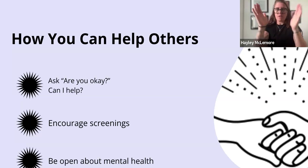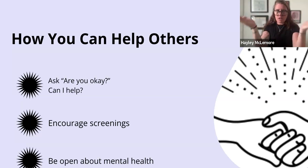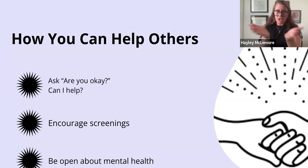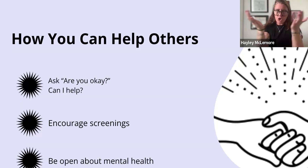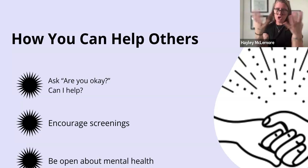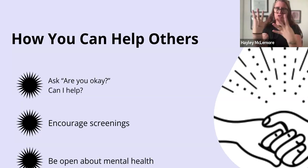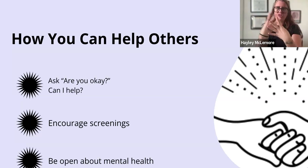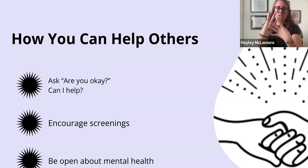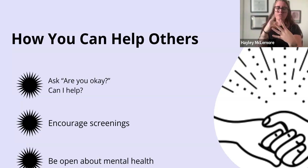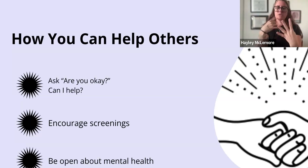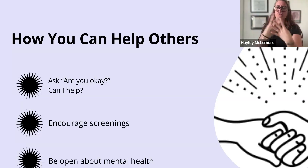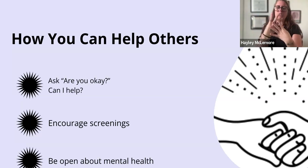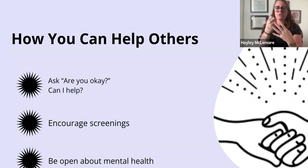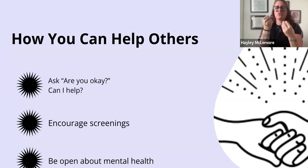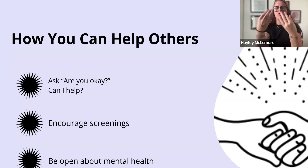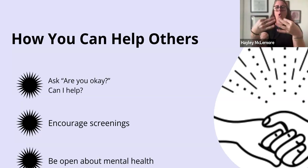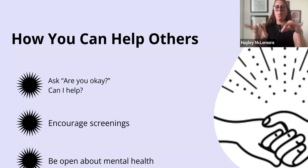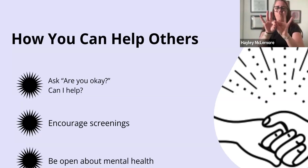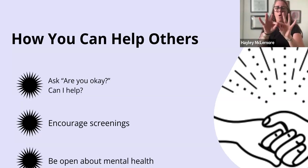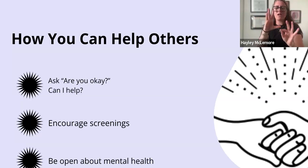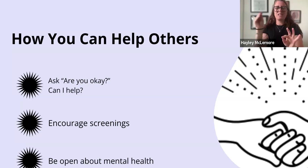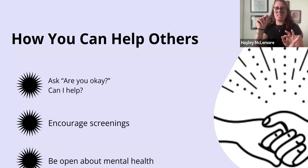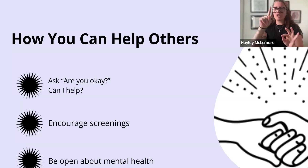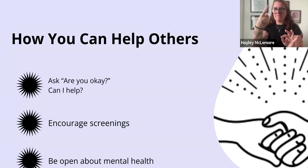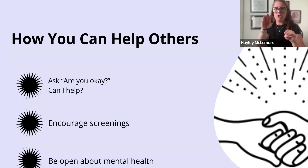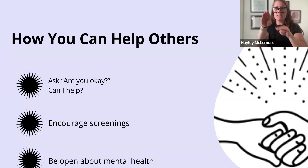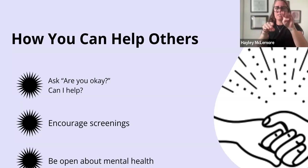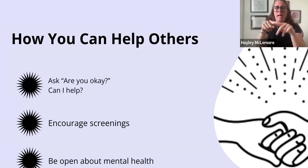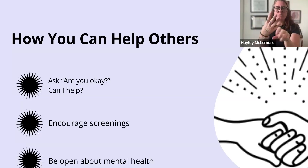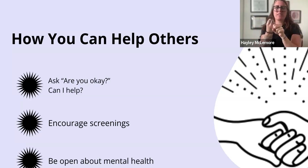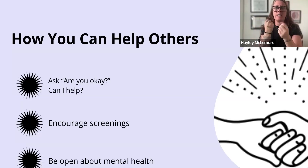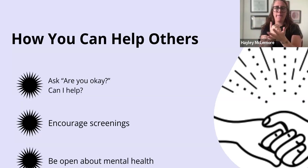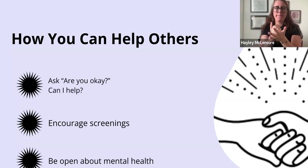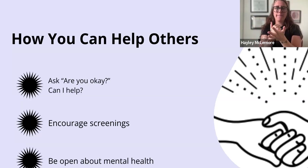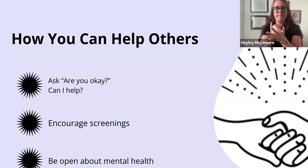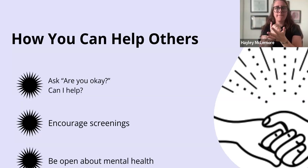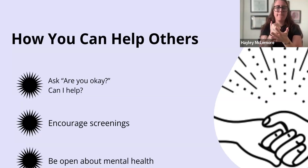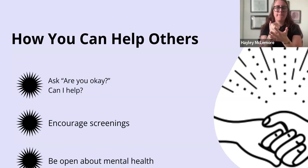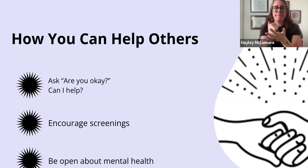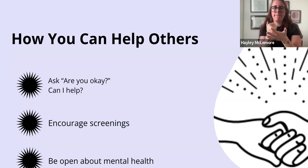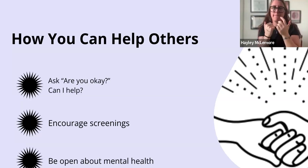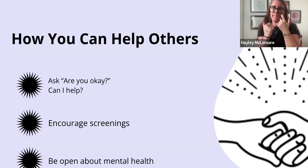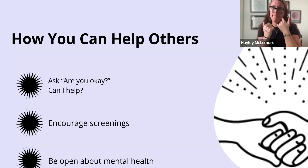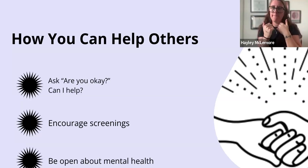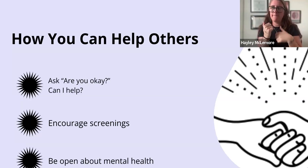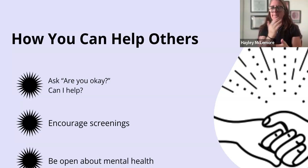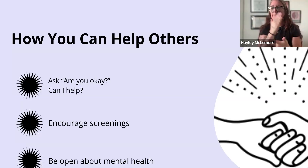"How can I help you?" Encourage folks to get screened for depression. Understand the importance and the first steps to getting help.